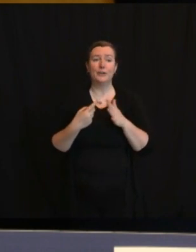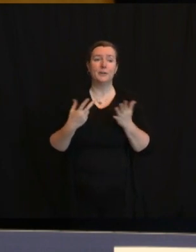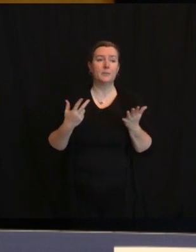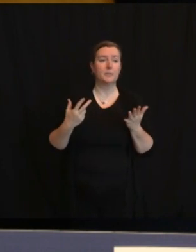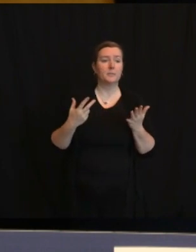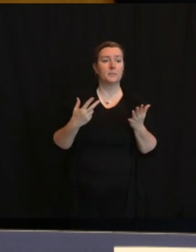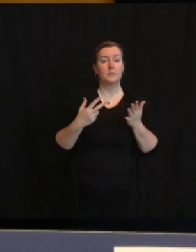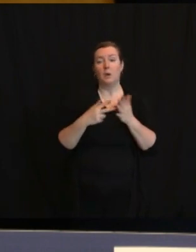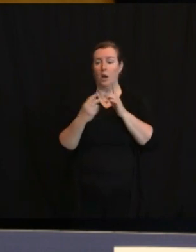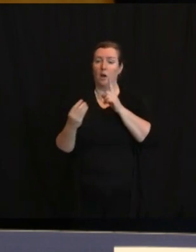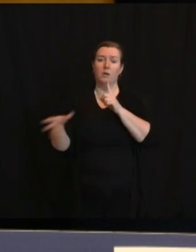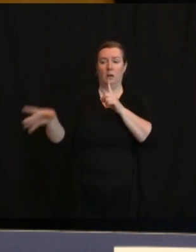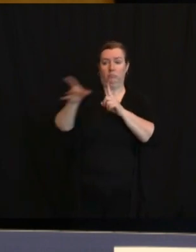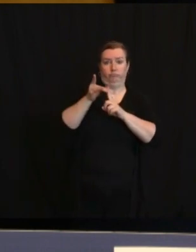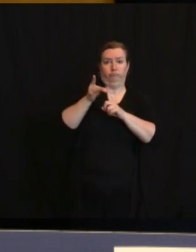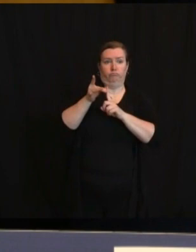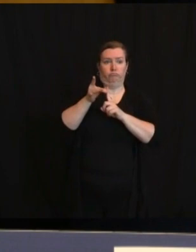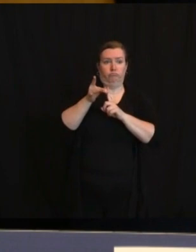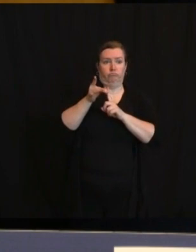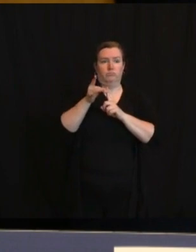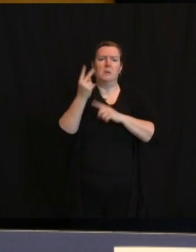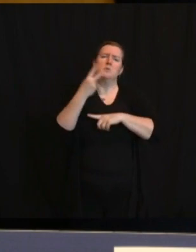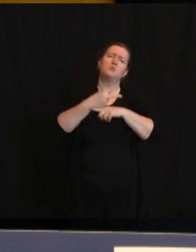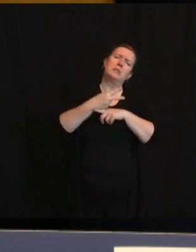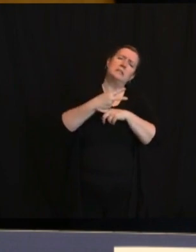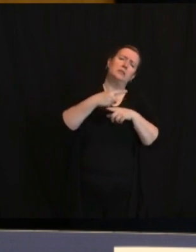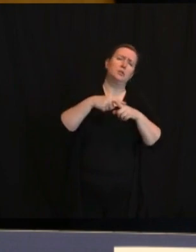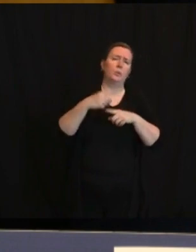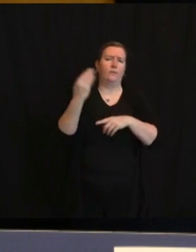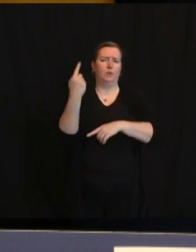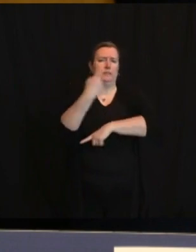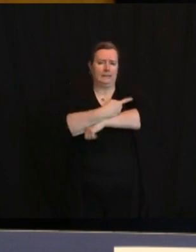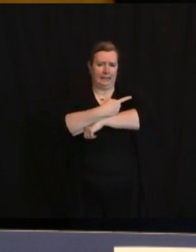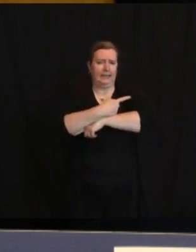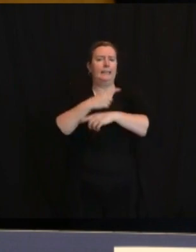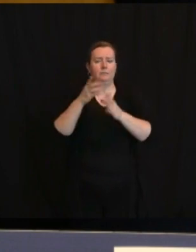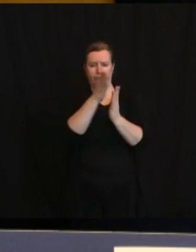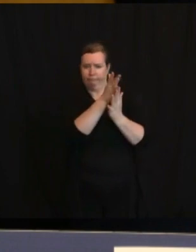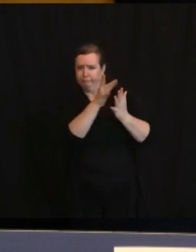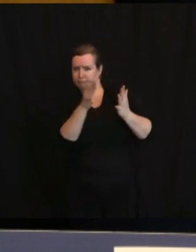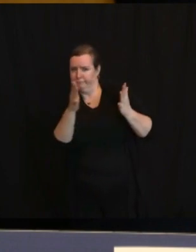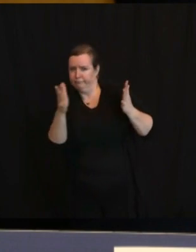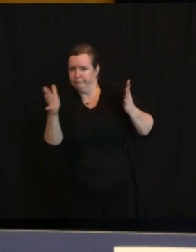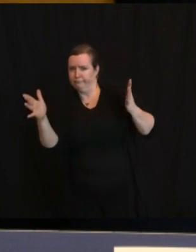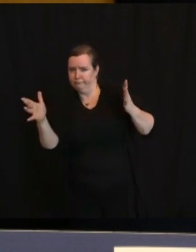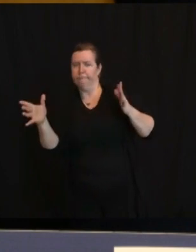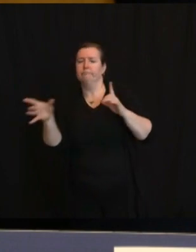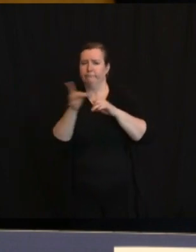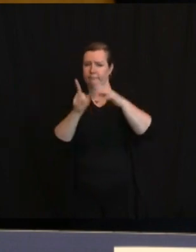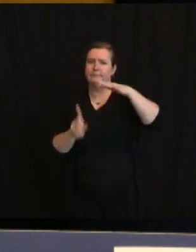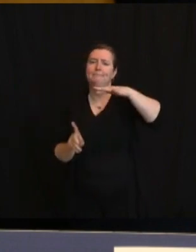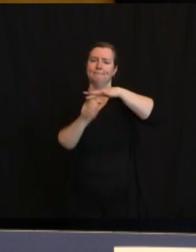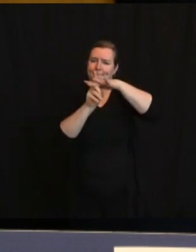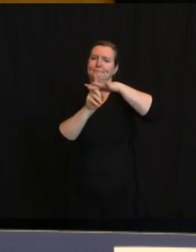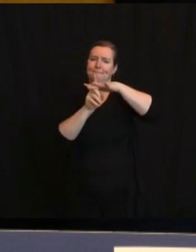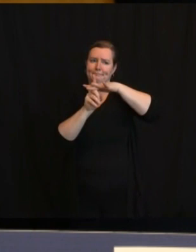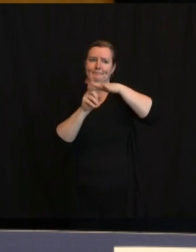SYMPTOMS OF COVID-19 CAN RANGE FROM MILD TO SEVERE.